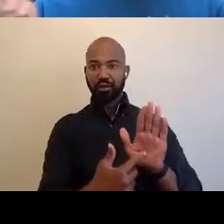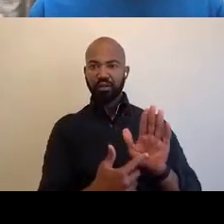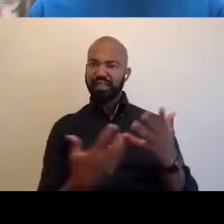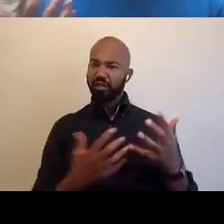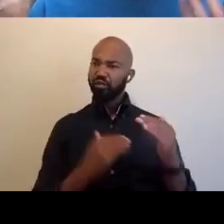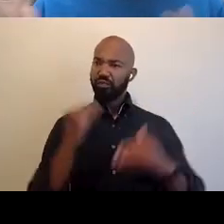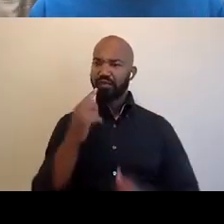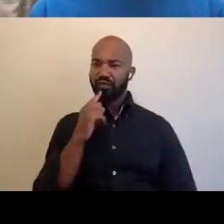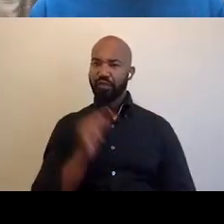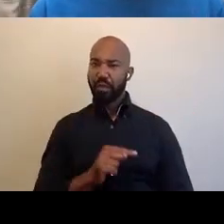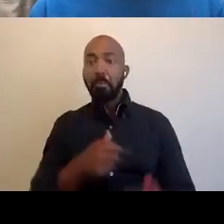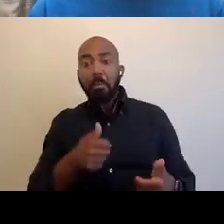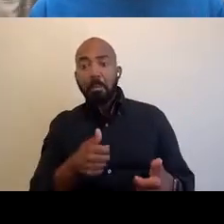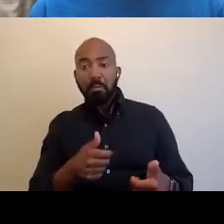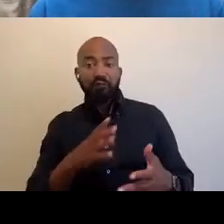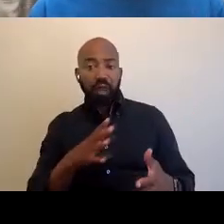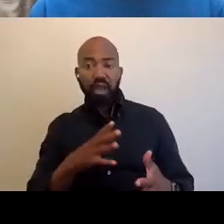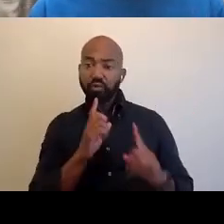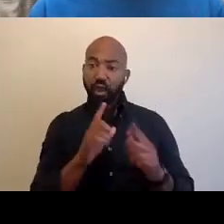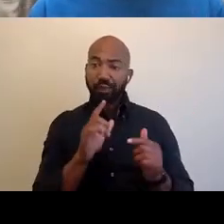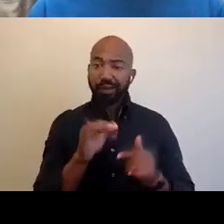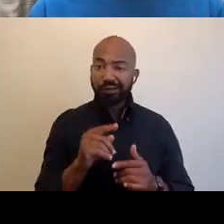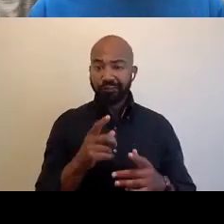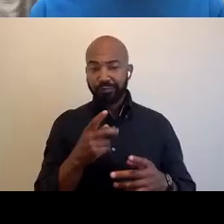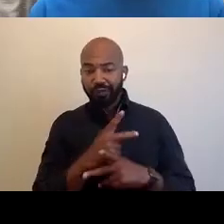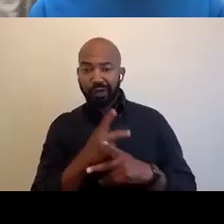We talk about that and we figure out what makes most sense for them.